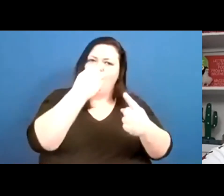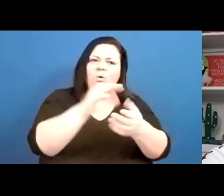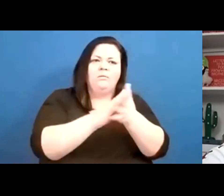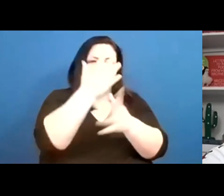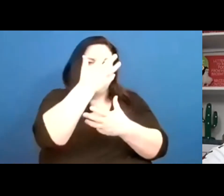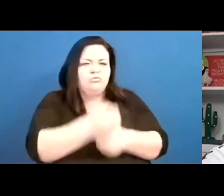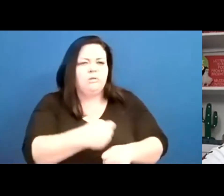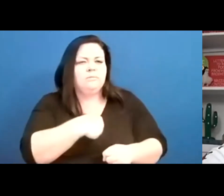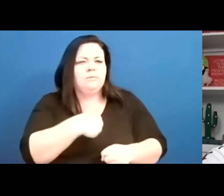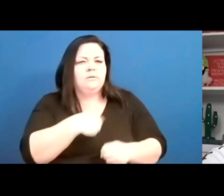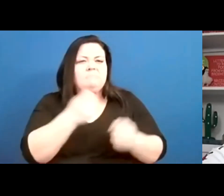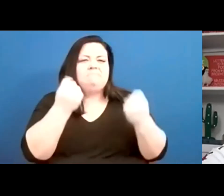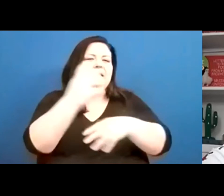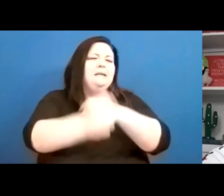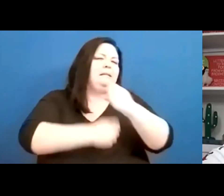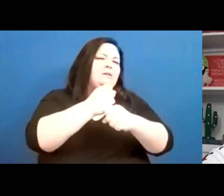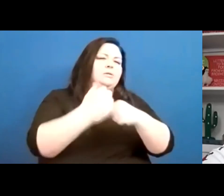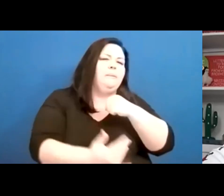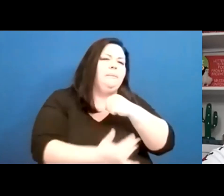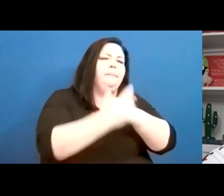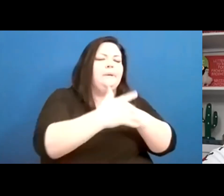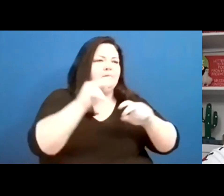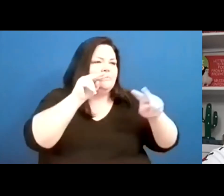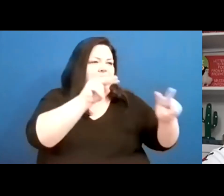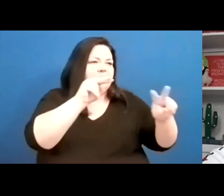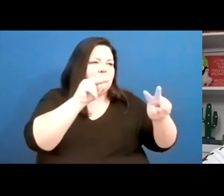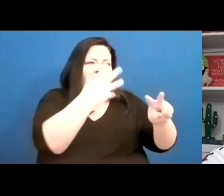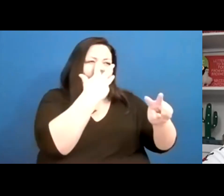I spent years on the beach, watching/ the wolf cry from rocks—warbling/